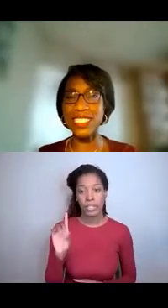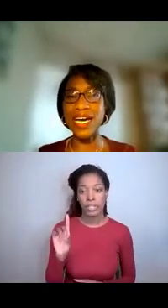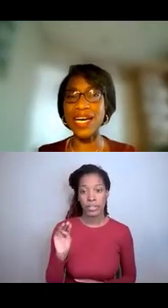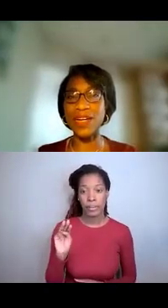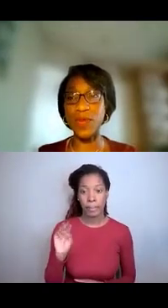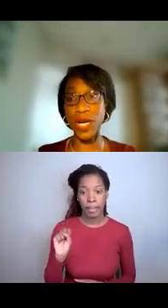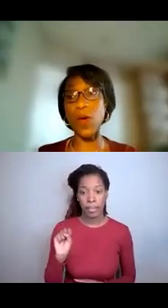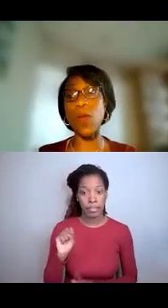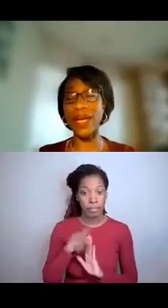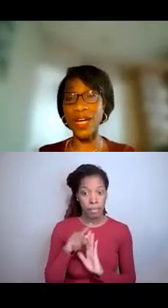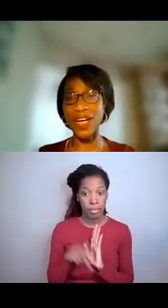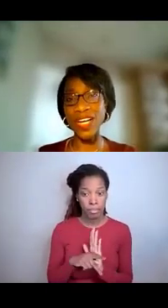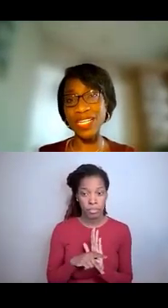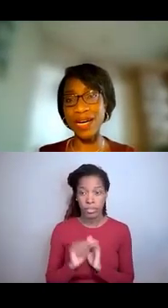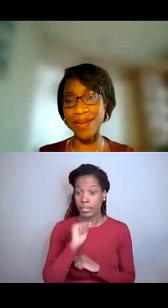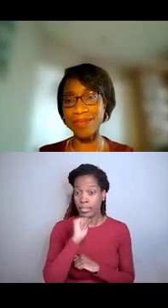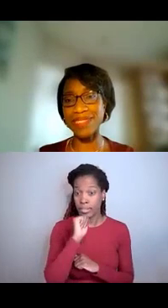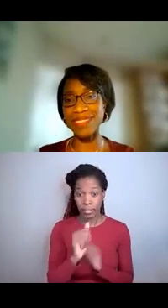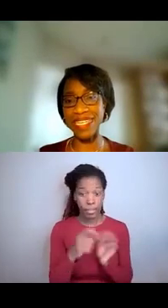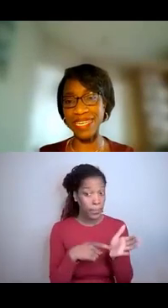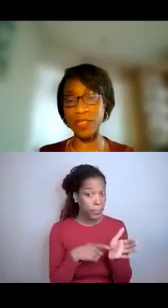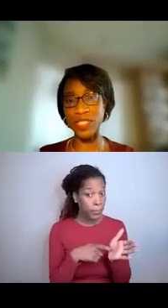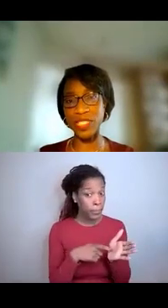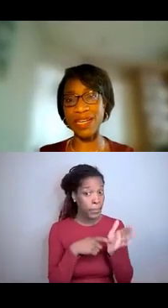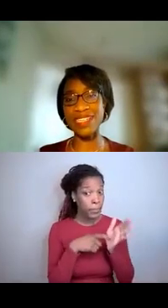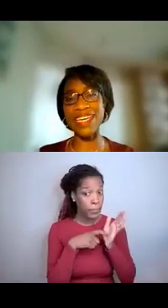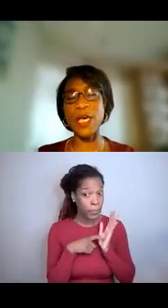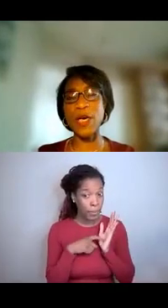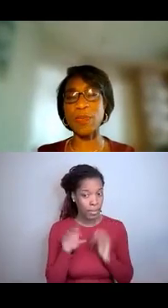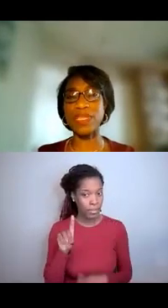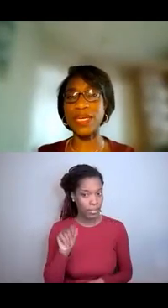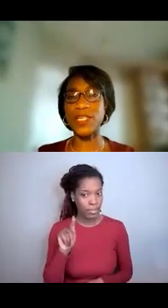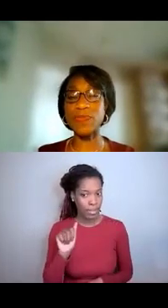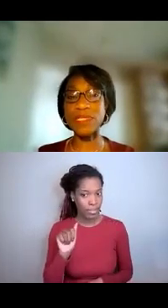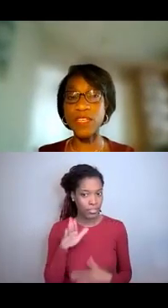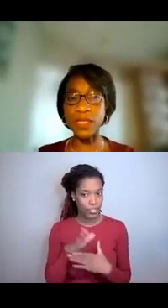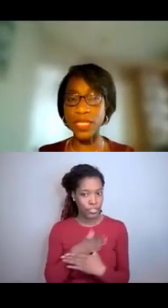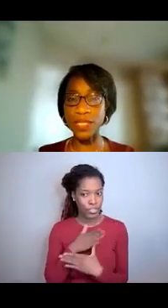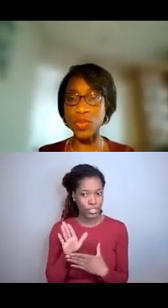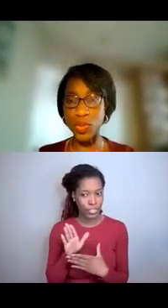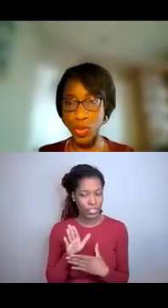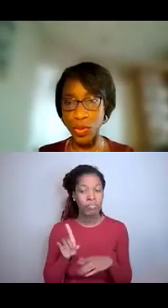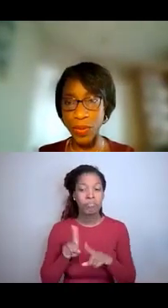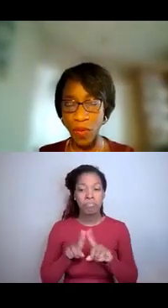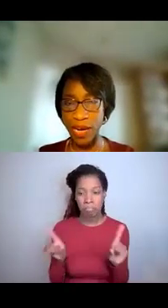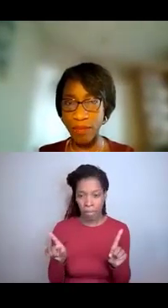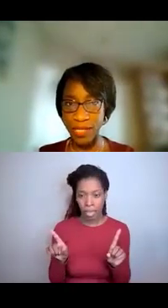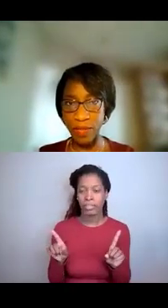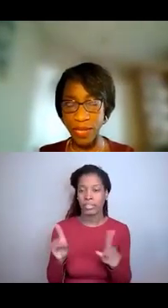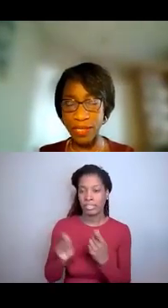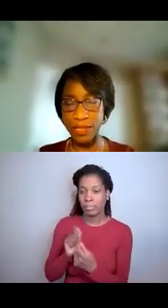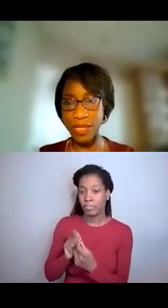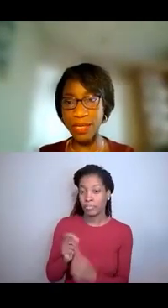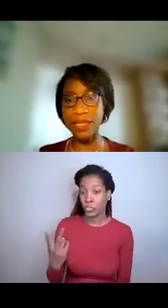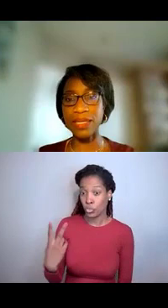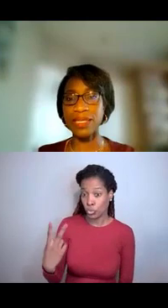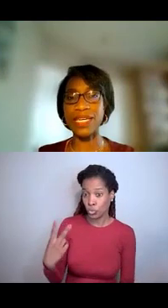does not require data to be shared, but there are specifically two requirements of the policy.